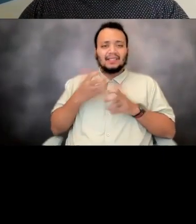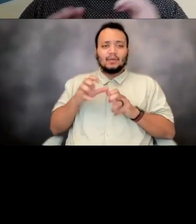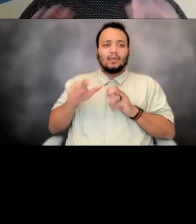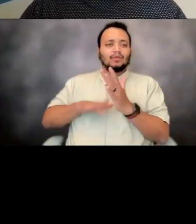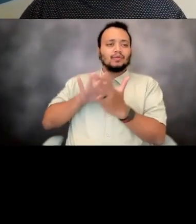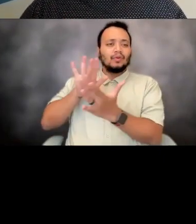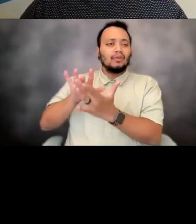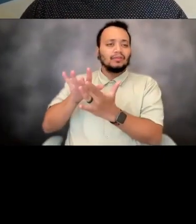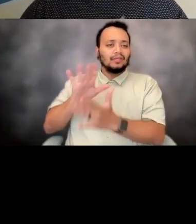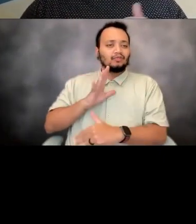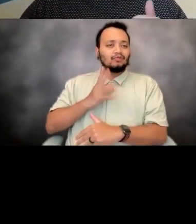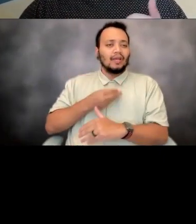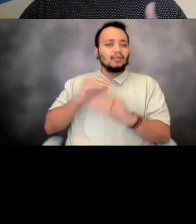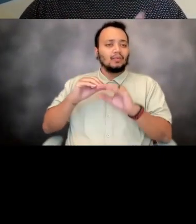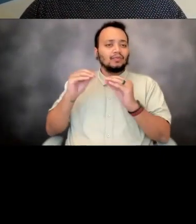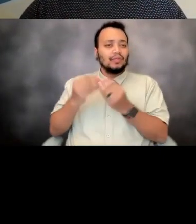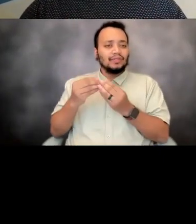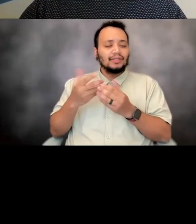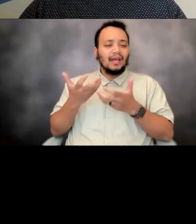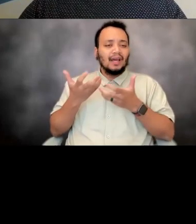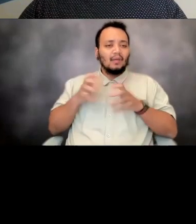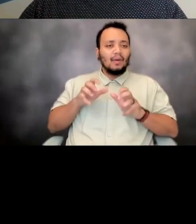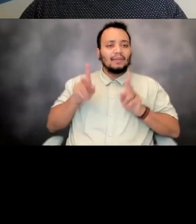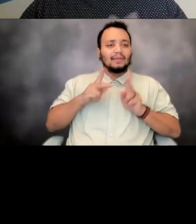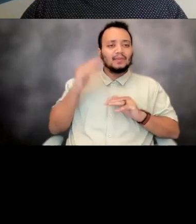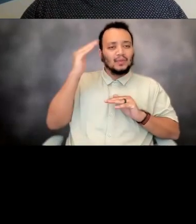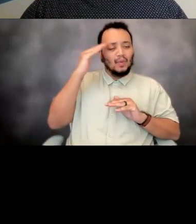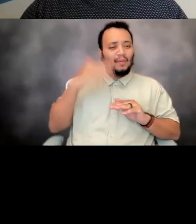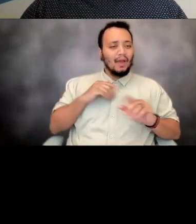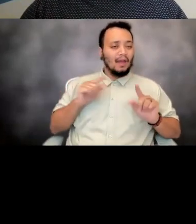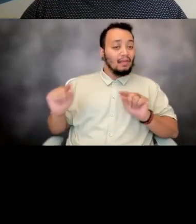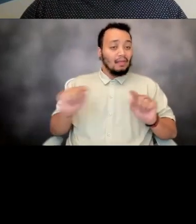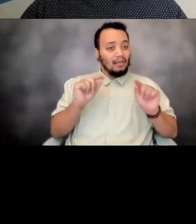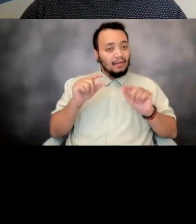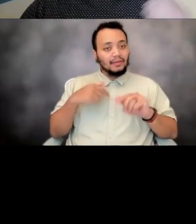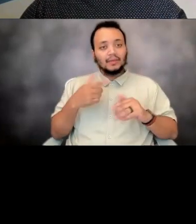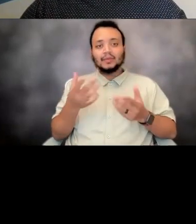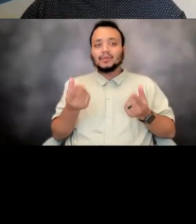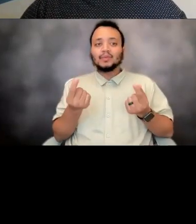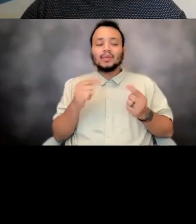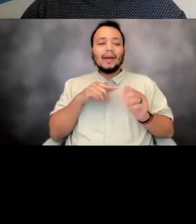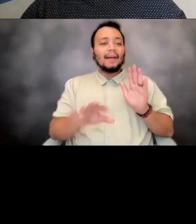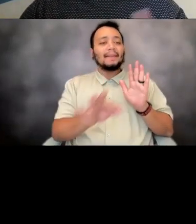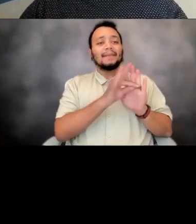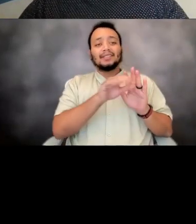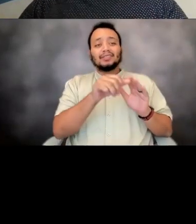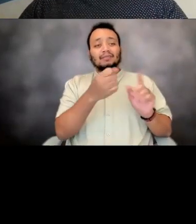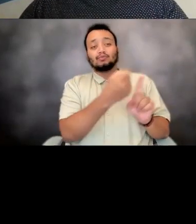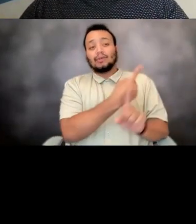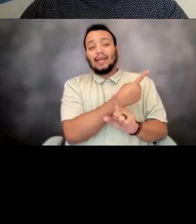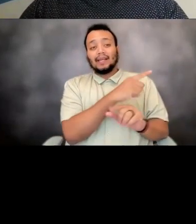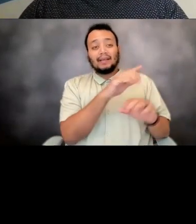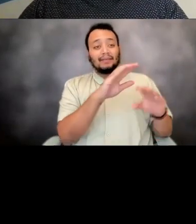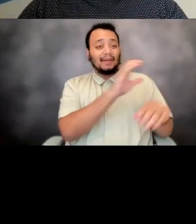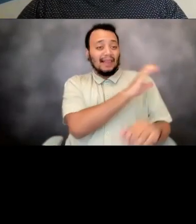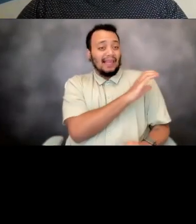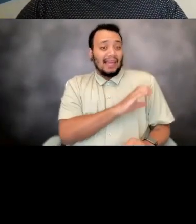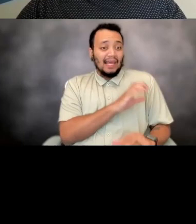I didn't want people to know my T and my business. So I would go to some random clinic way across whatever that nobody knows me.